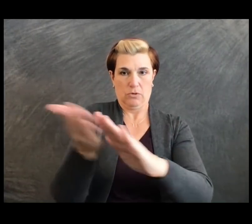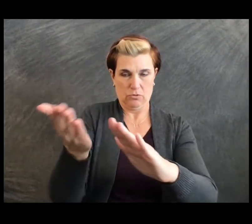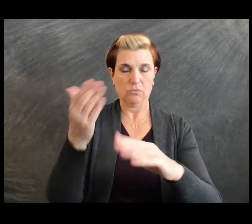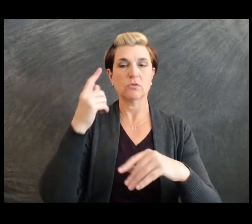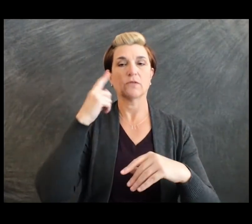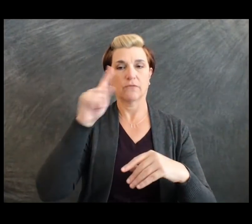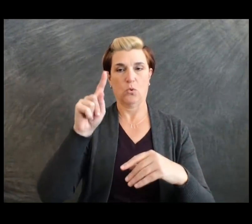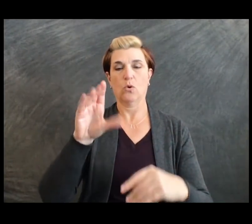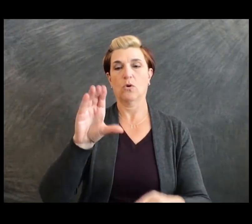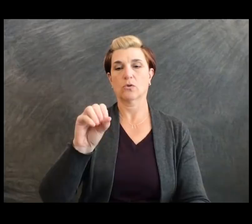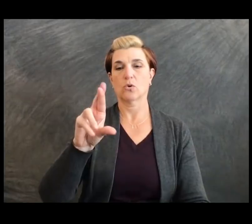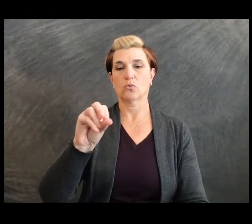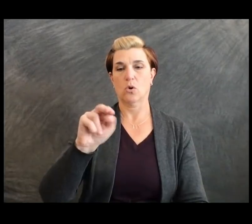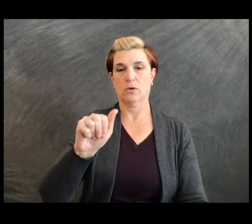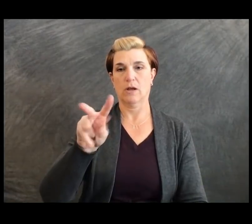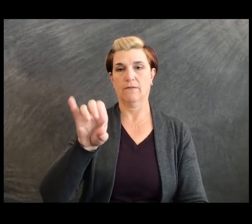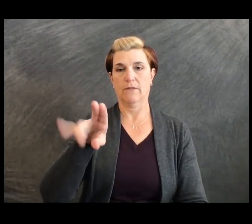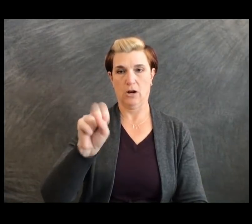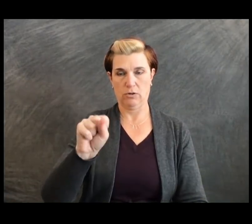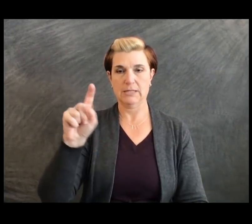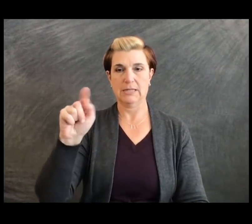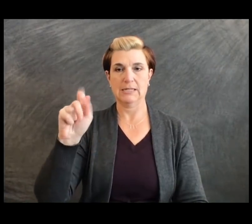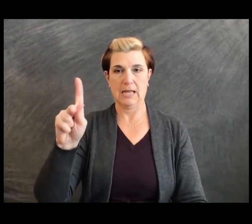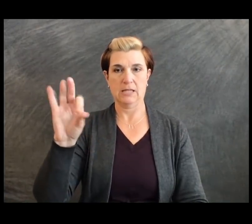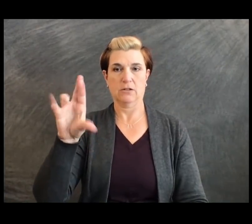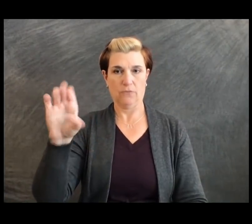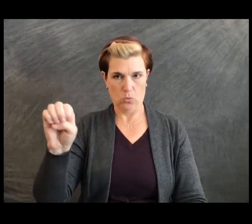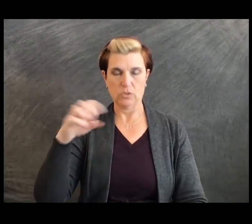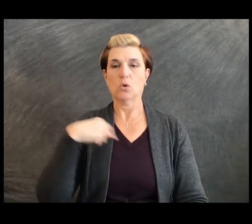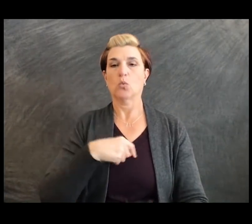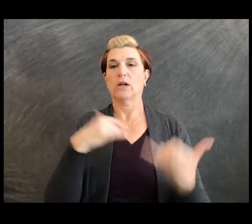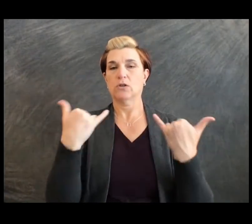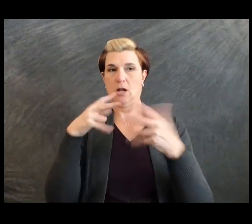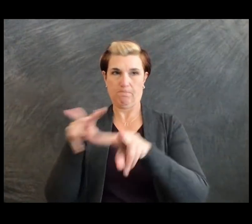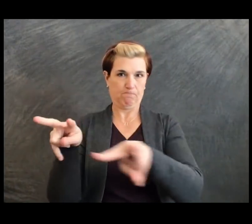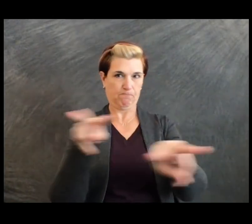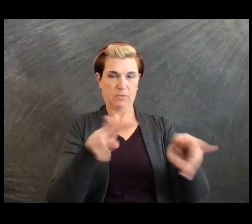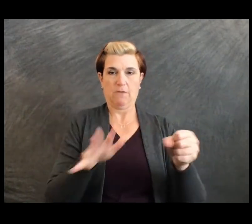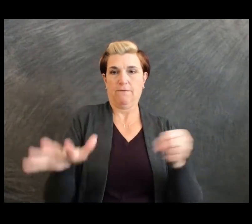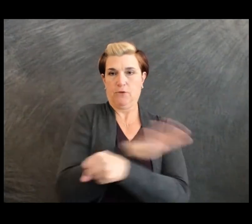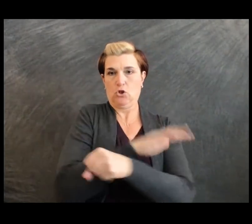oversees this whole of nation response HHS will continue to provide their